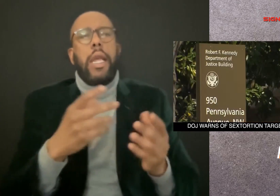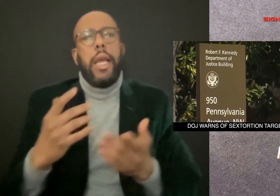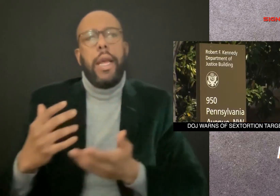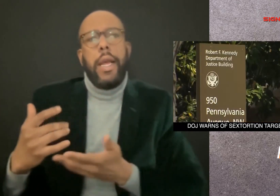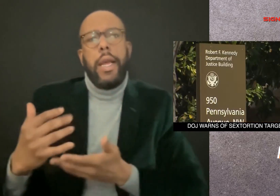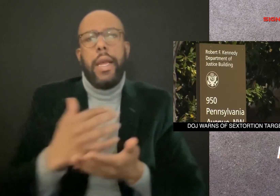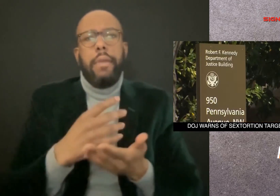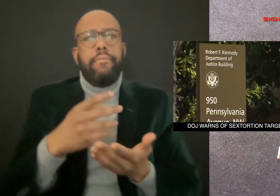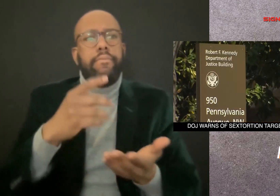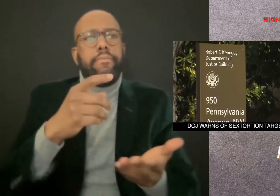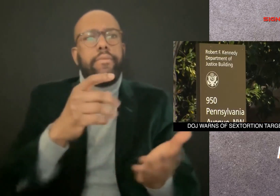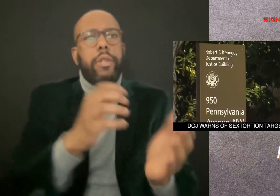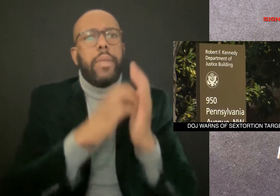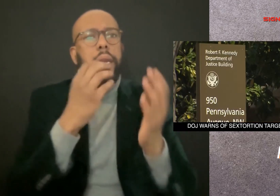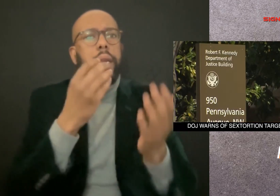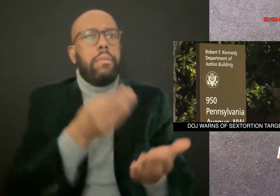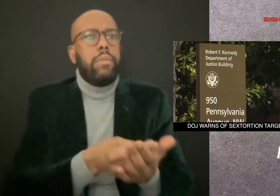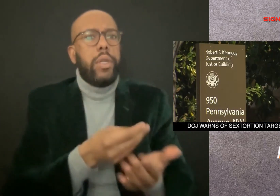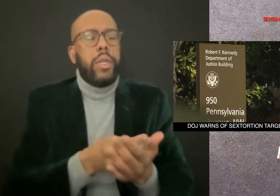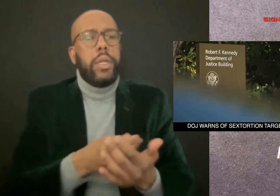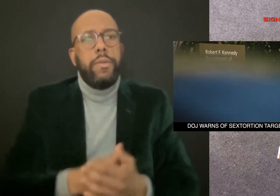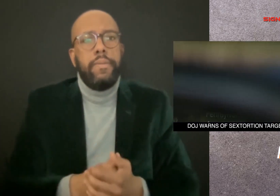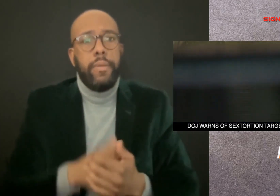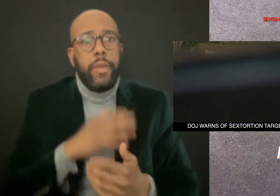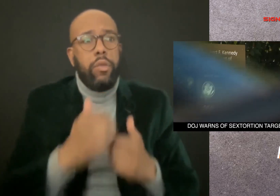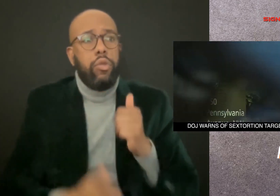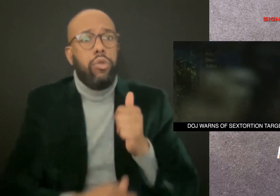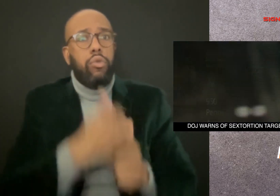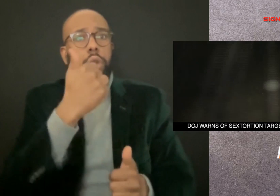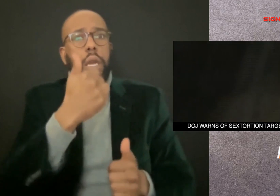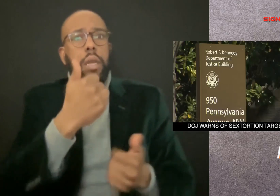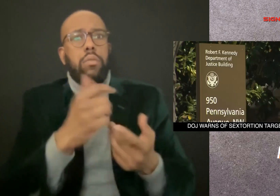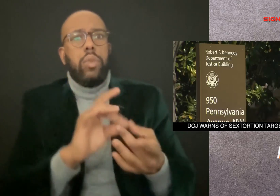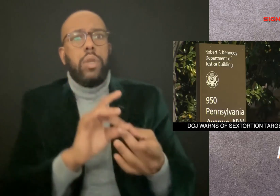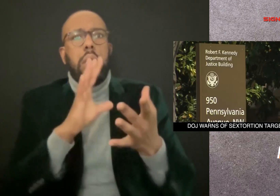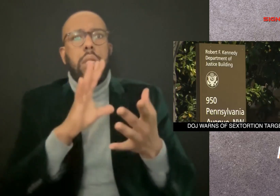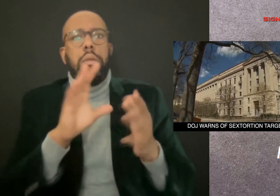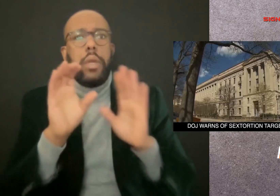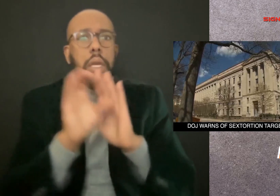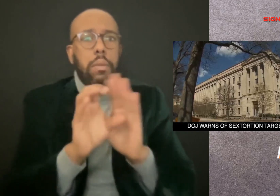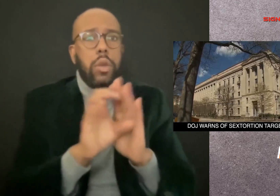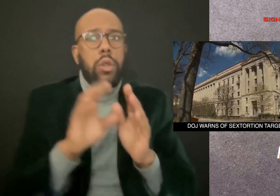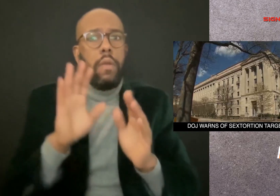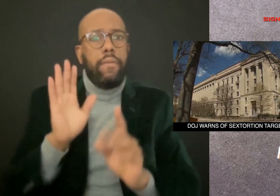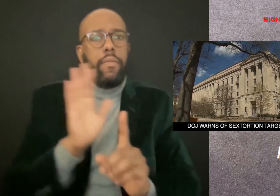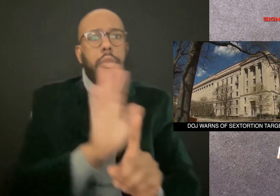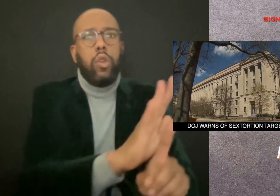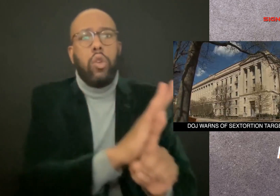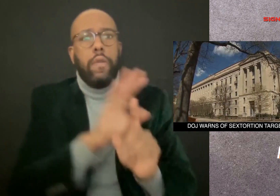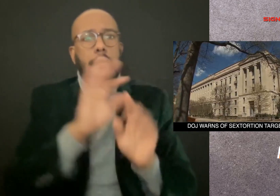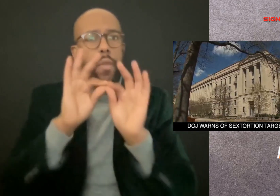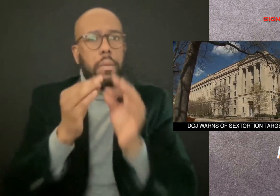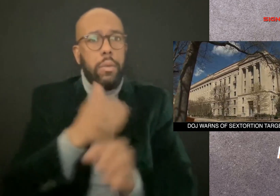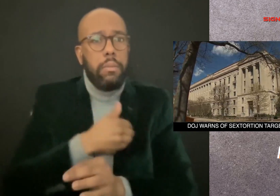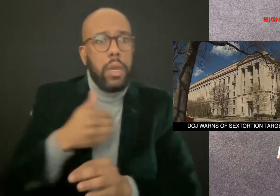will demand money and threaten to release the images to family members and friends of